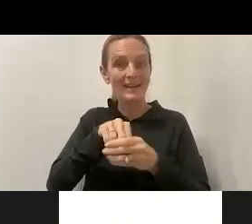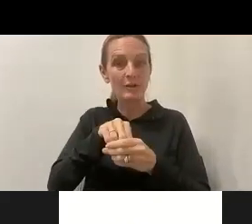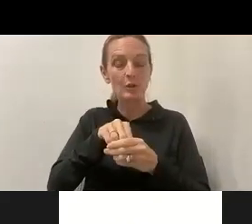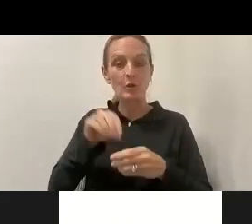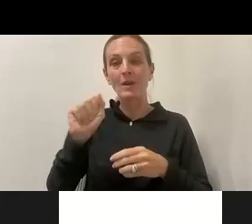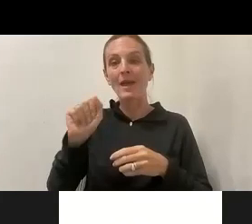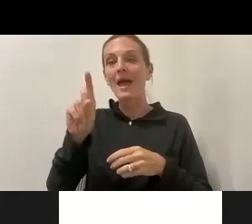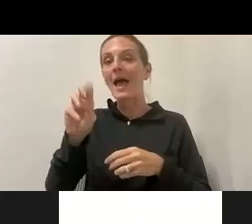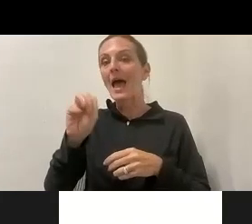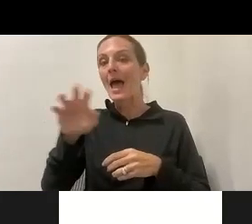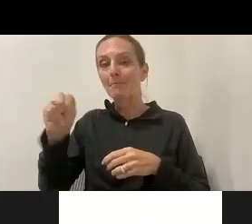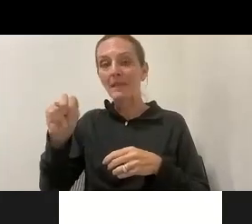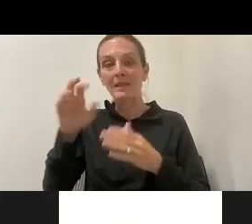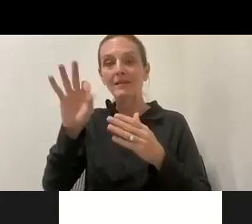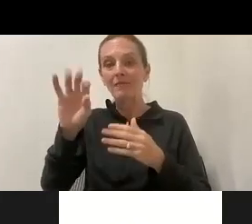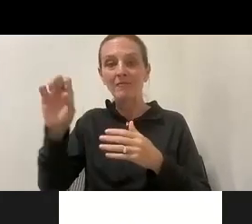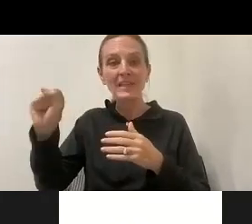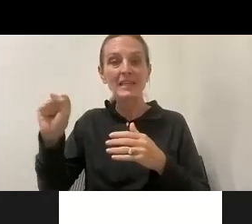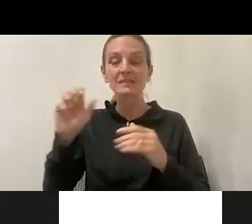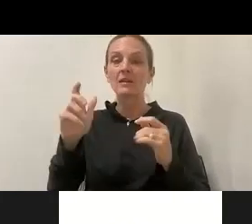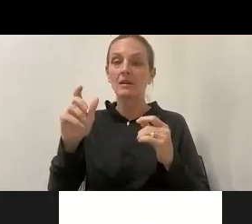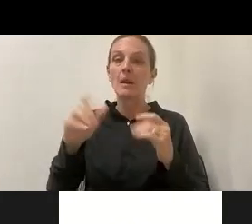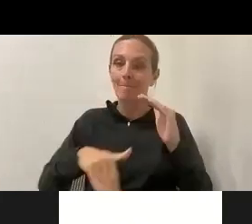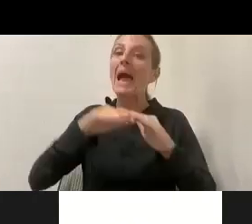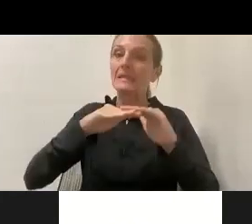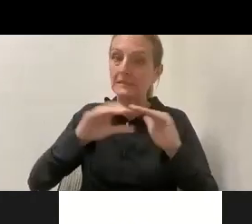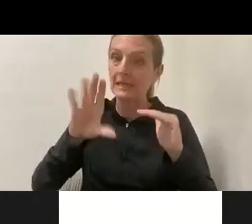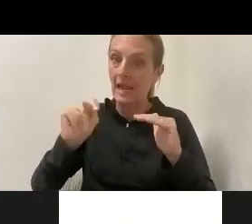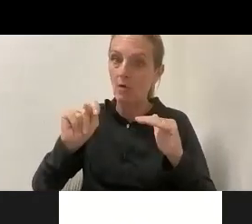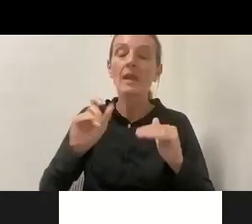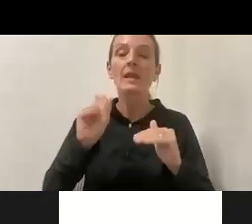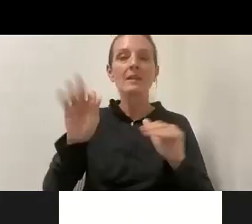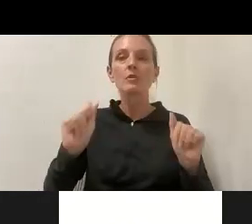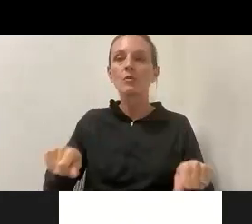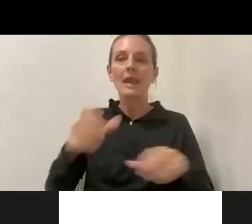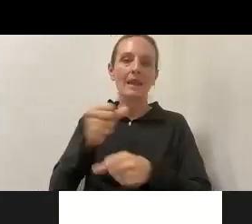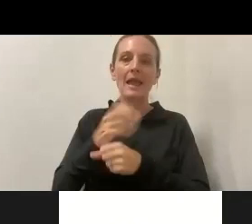max it out. So if you can get fifteen percent for administration, for photocopying, postage,